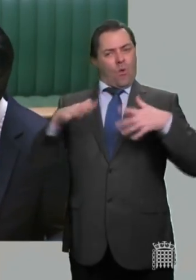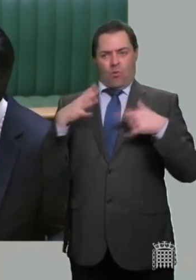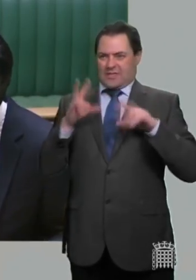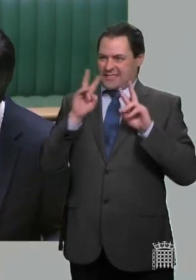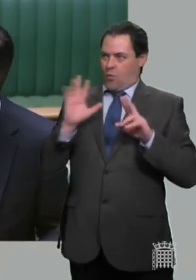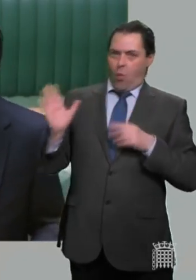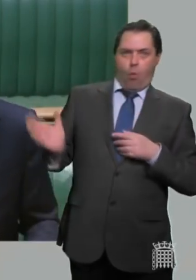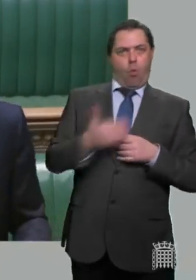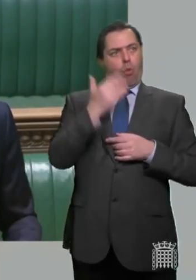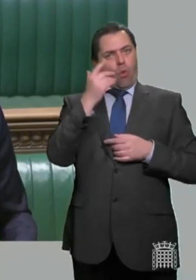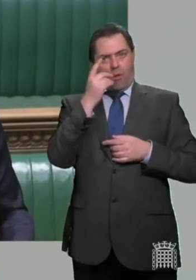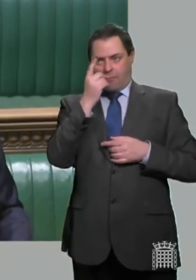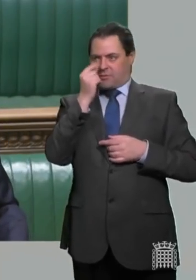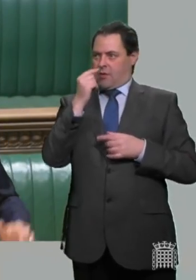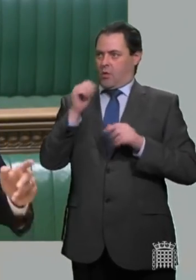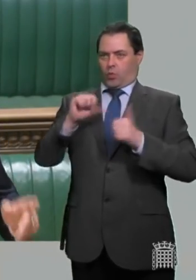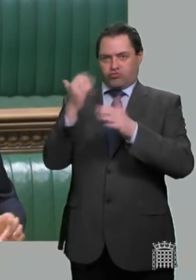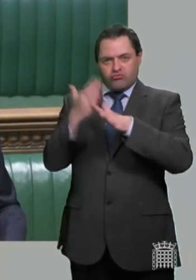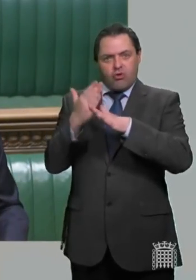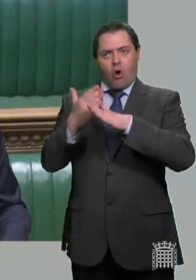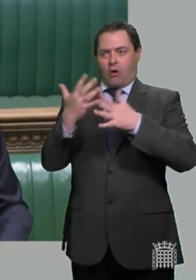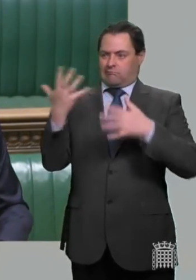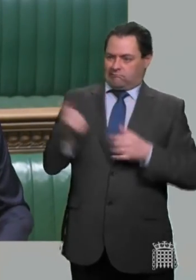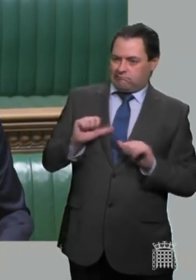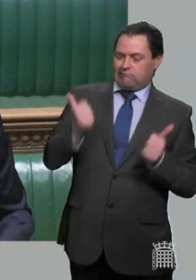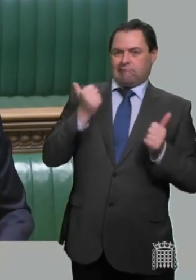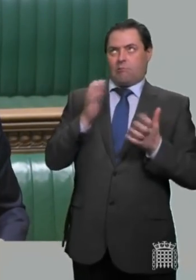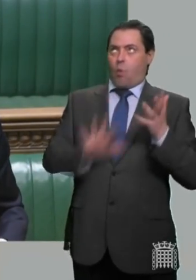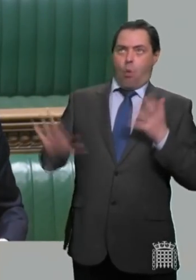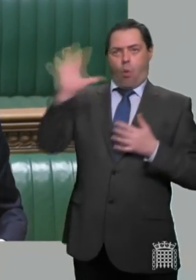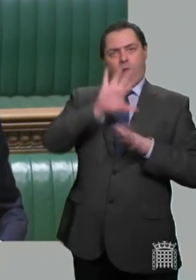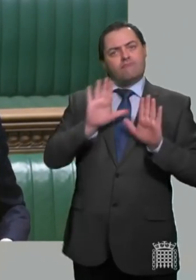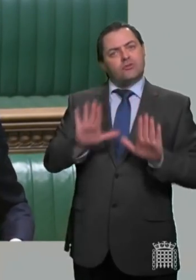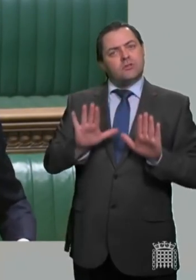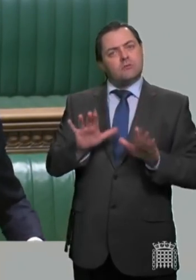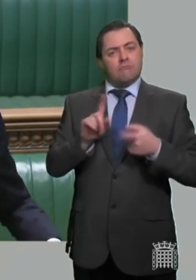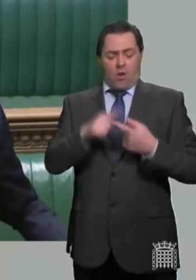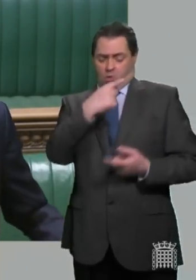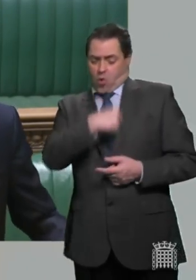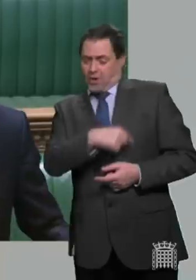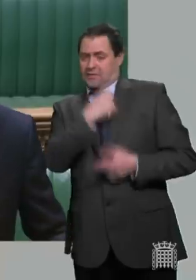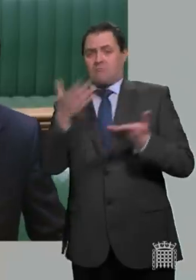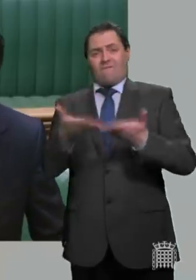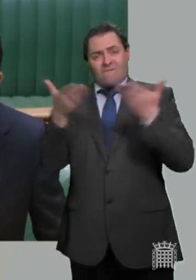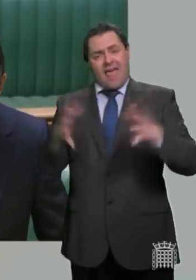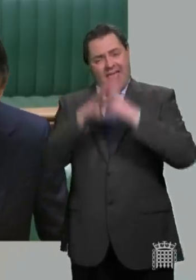all corners of the United Kingdom; and, yes, to be honest and fair in all that we do.